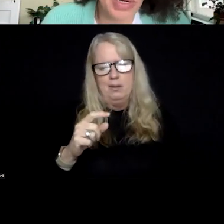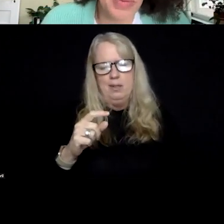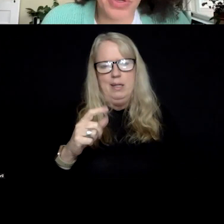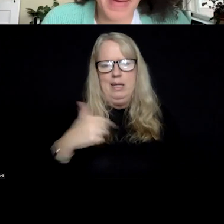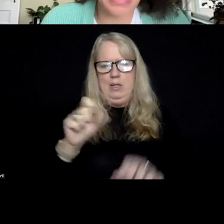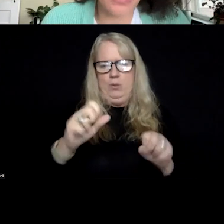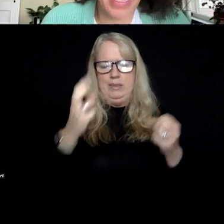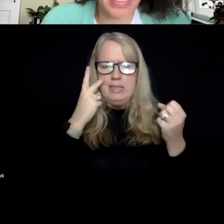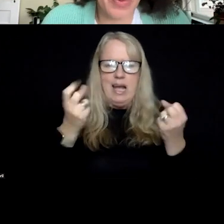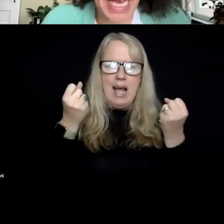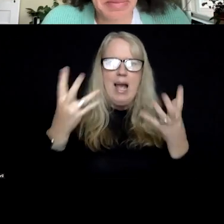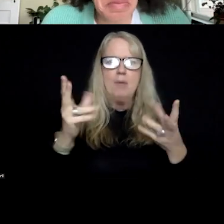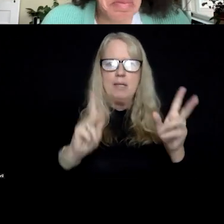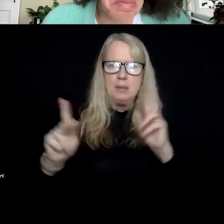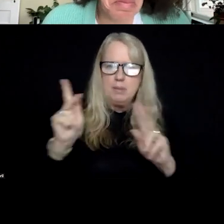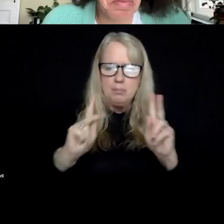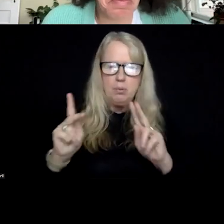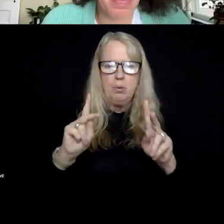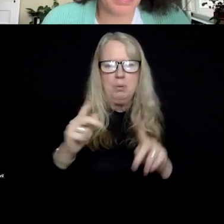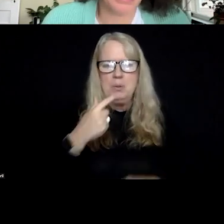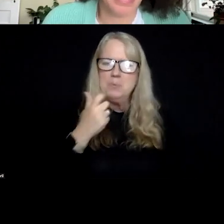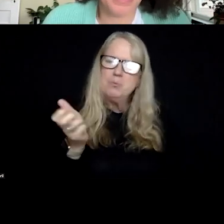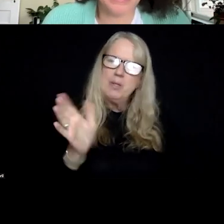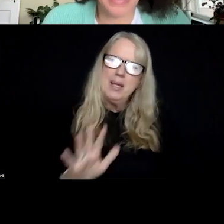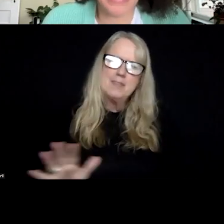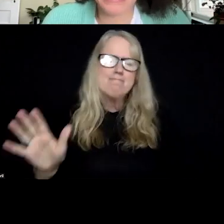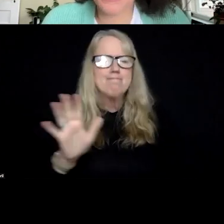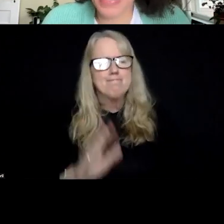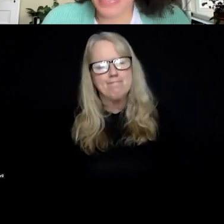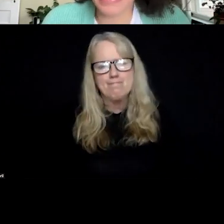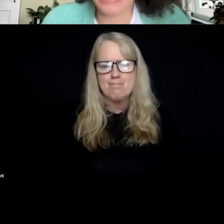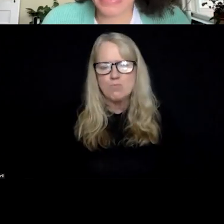MANY PEOPLE ARE ABANDONED. I AM GOING TO SAY LIKE 60 PEOPLE